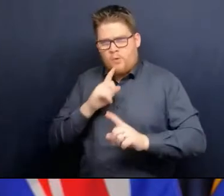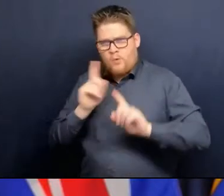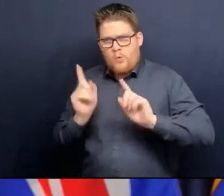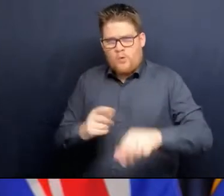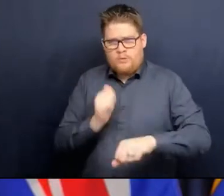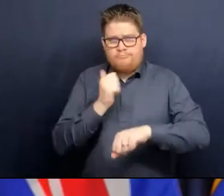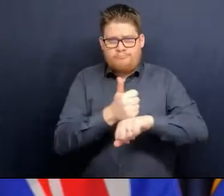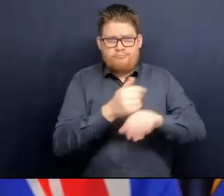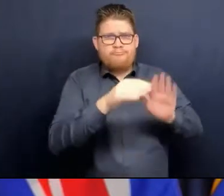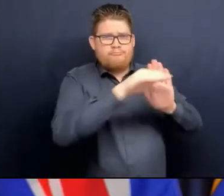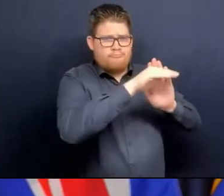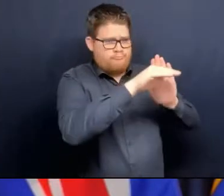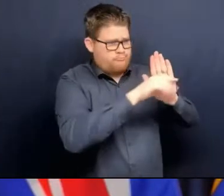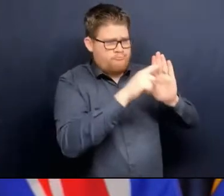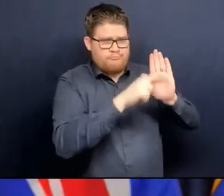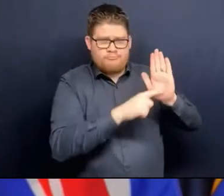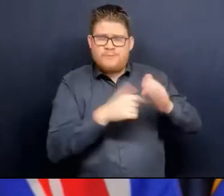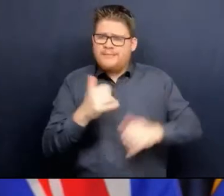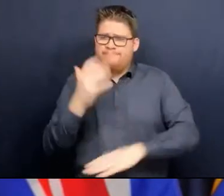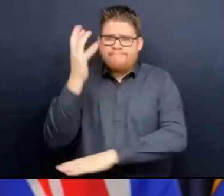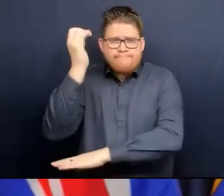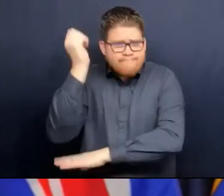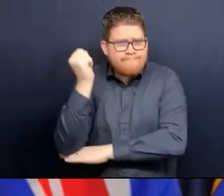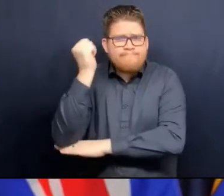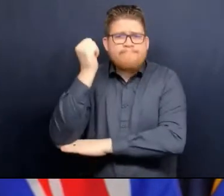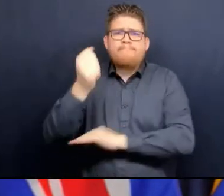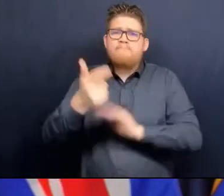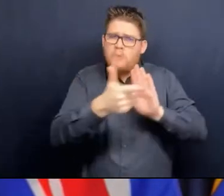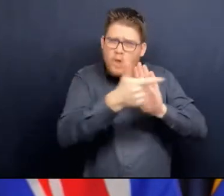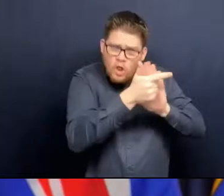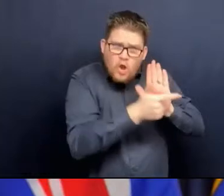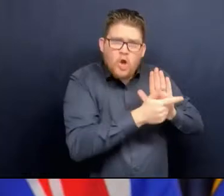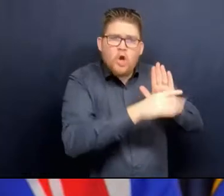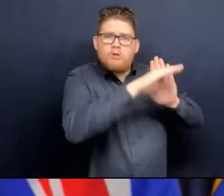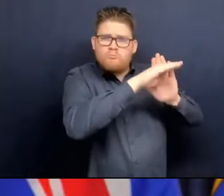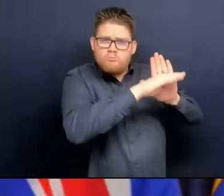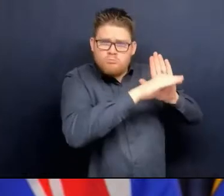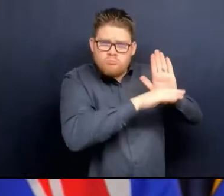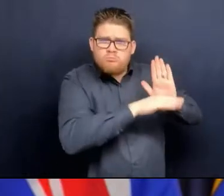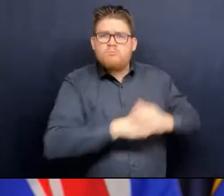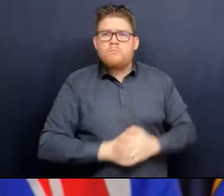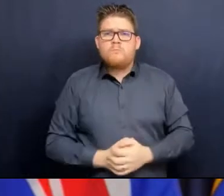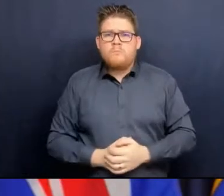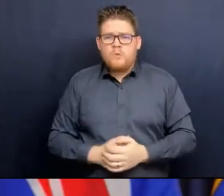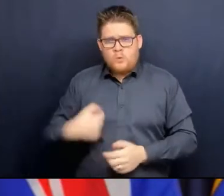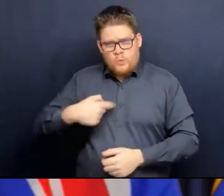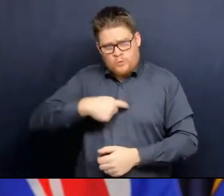important and maybe not even desirable. But there there there's a lot of their what we